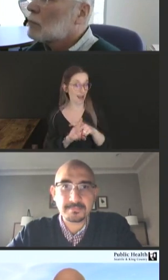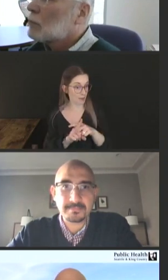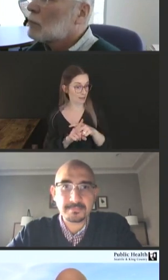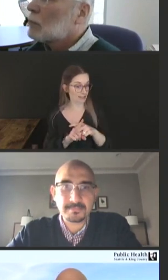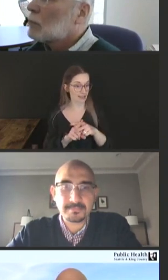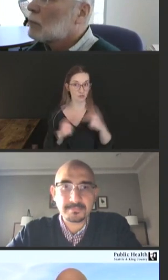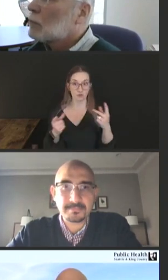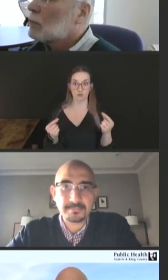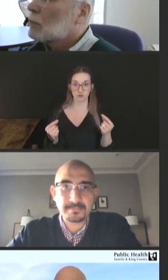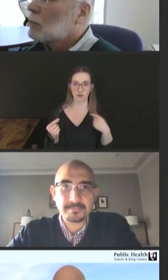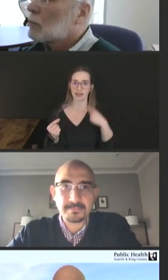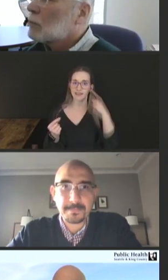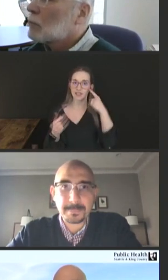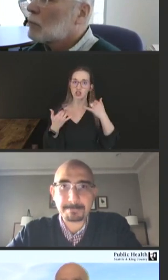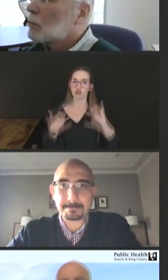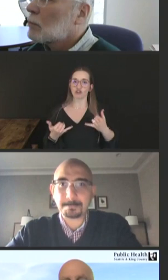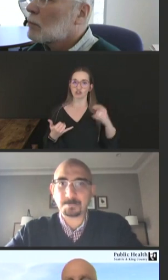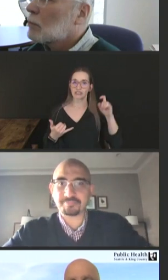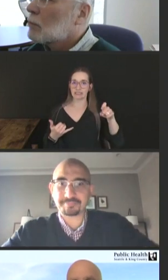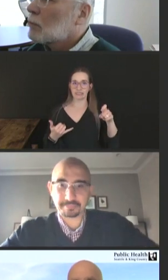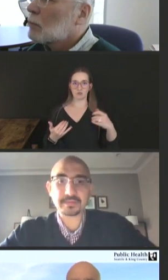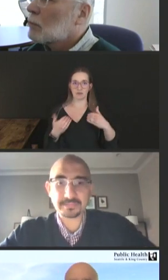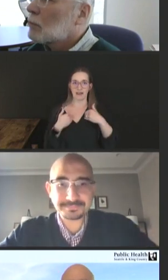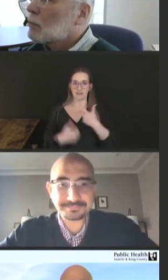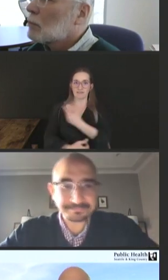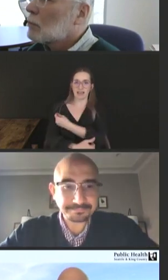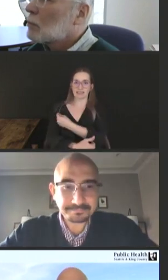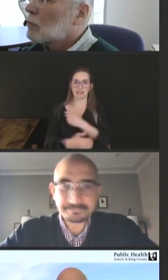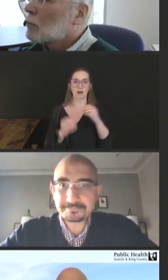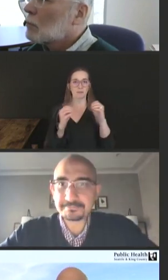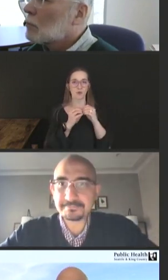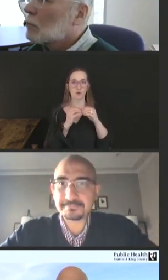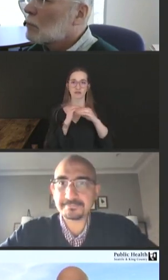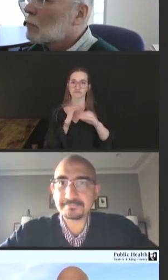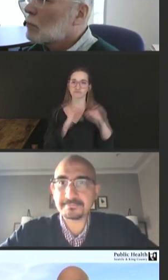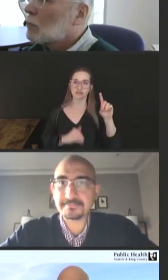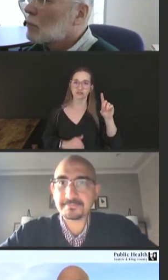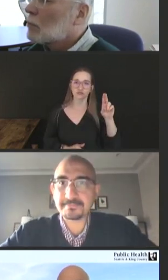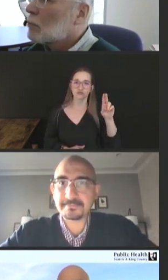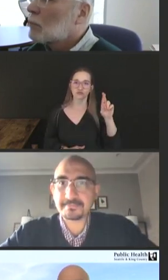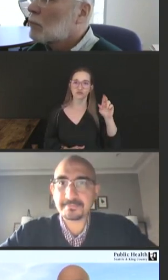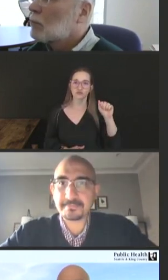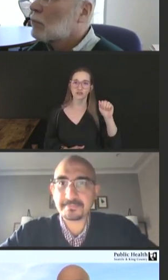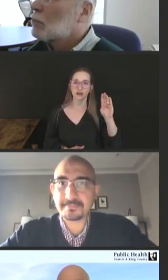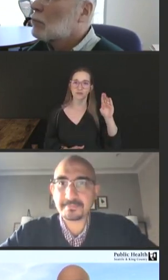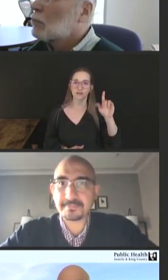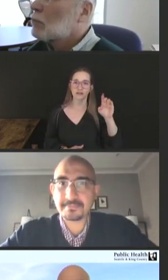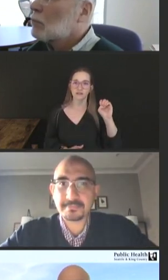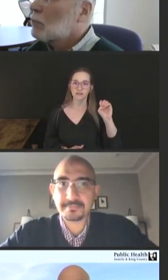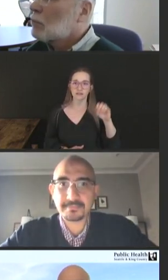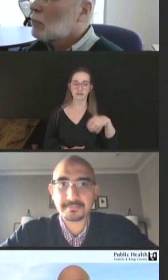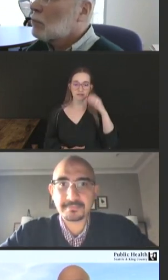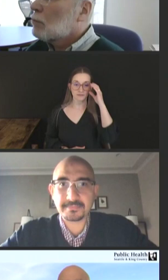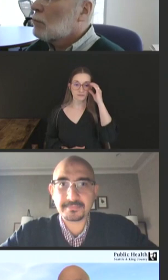vaccines that are more durable. I think the -- my understanding of the general public is